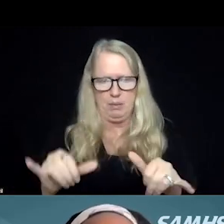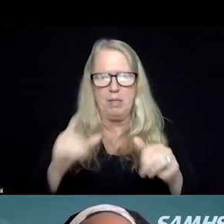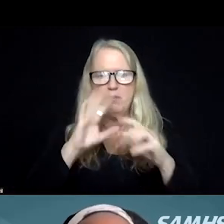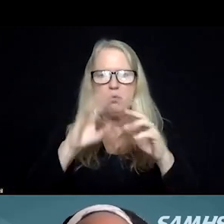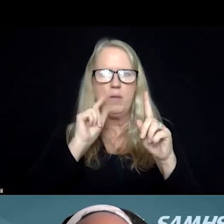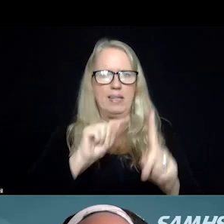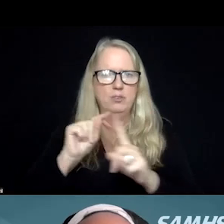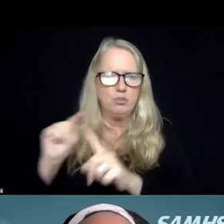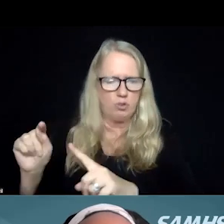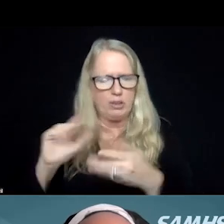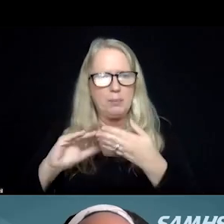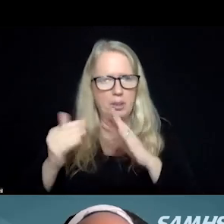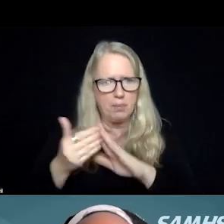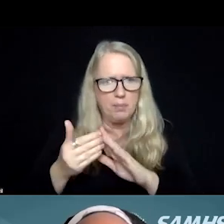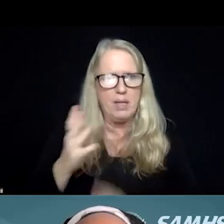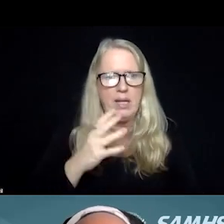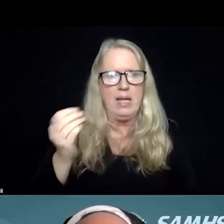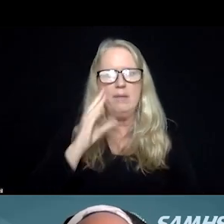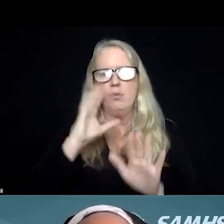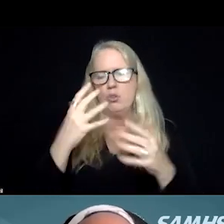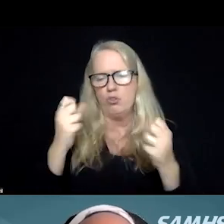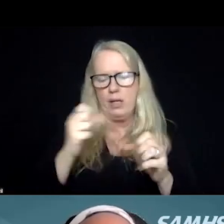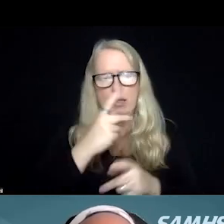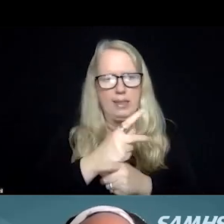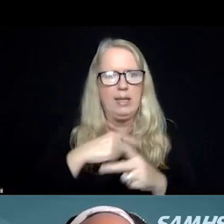WE WANT TO CLOSE THESE GAPS.